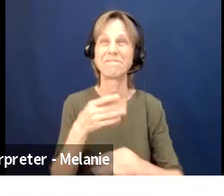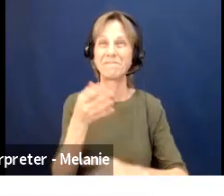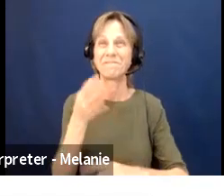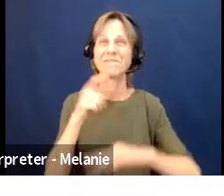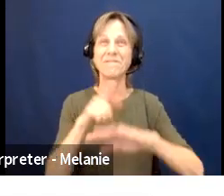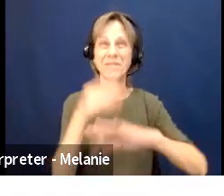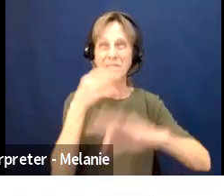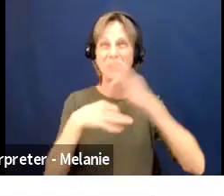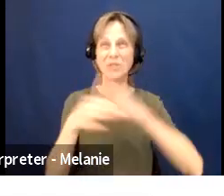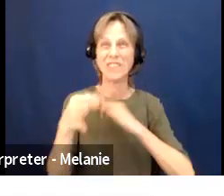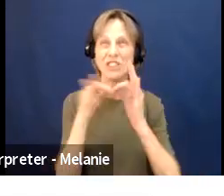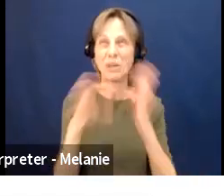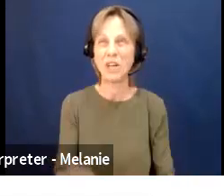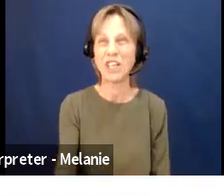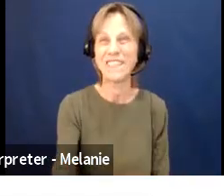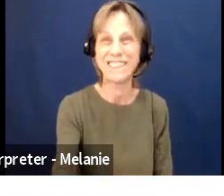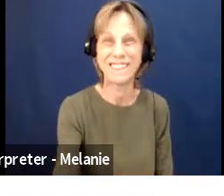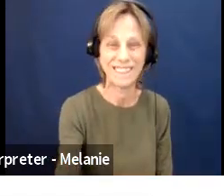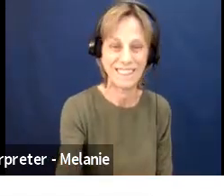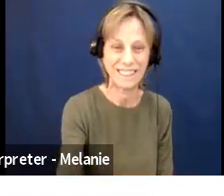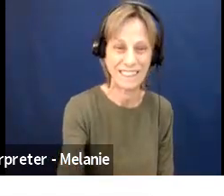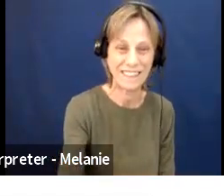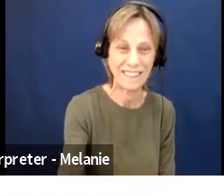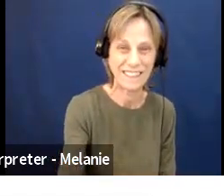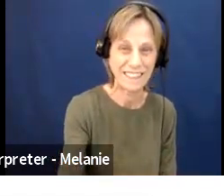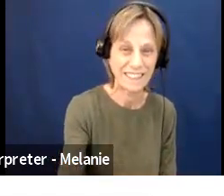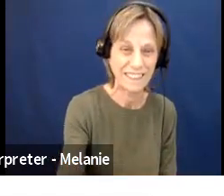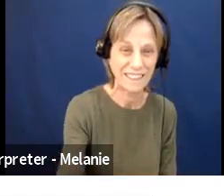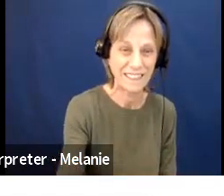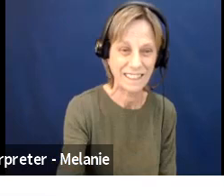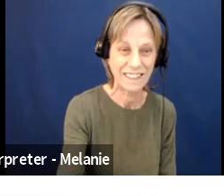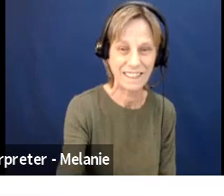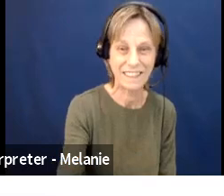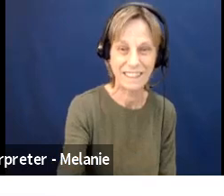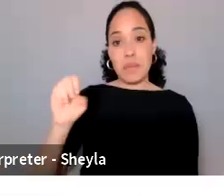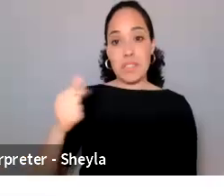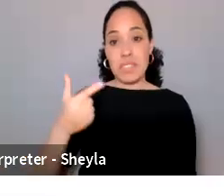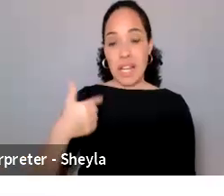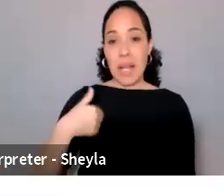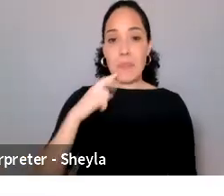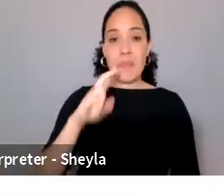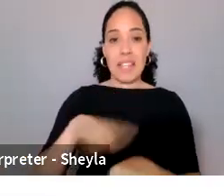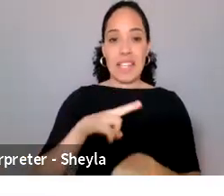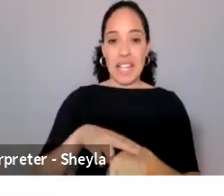thank you Gene I'm Doug Mahan I'm with the Colorado Water Conservation Board and I am the National Flood Insurance Program coordinator for the state